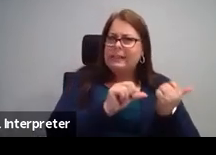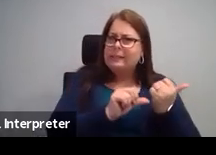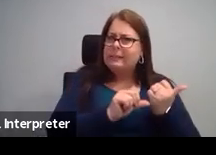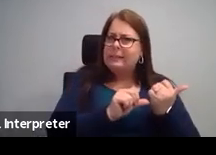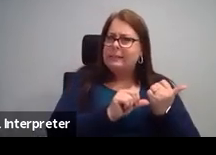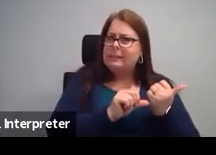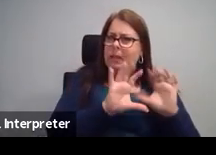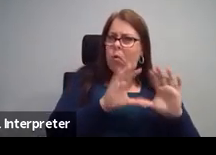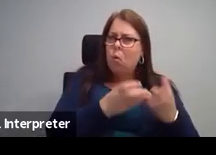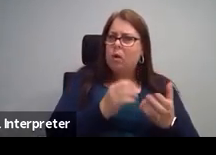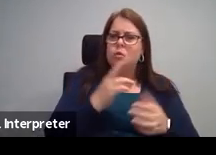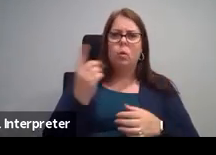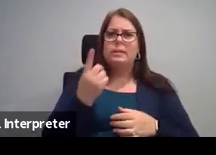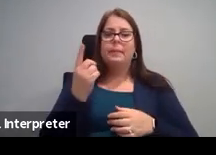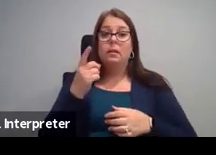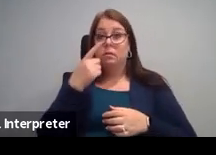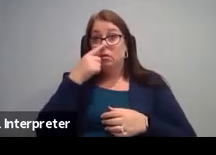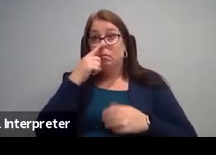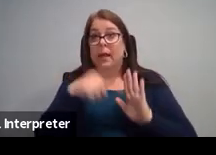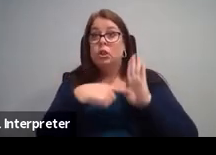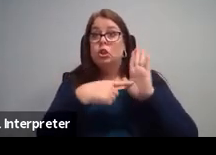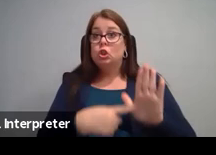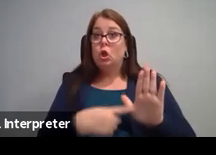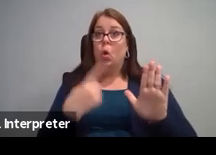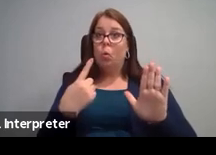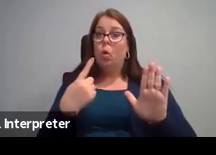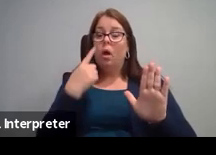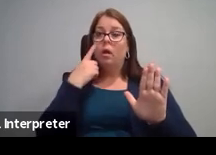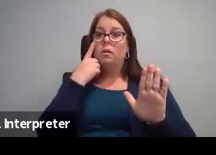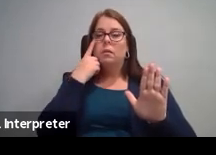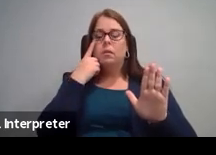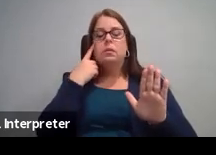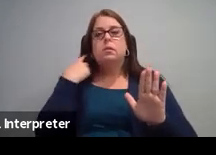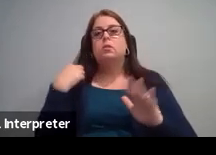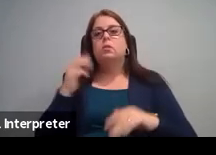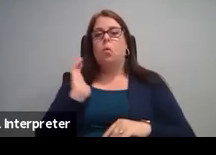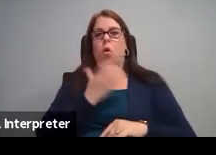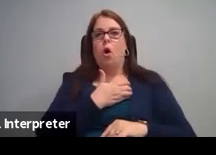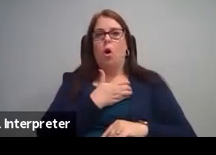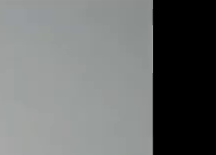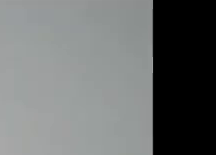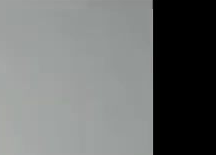Allison frenzel: Course, or one of the courses that you feel is out of place where they can just kind of look and see how it lives in Canvas and what